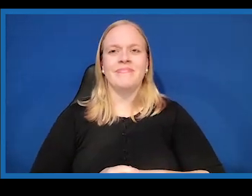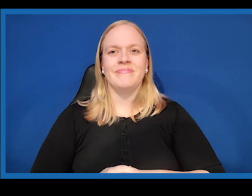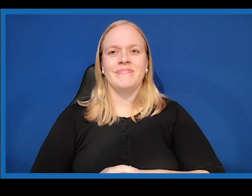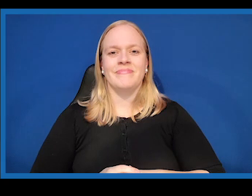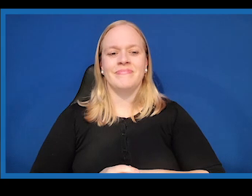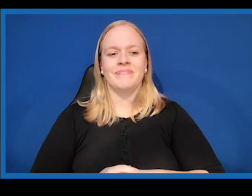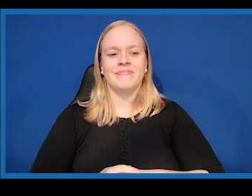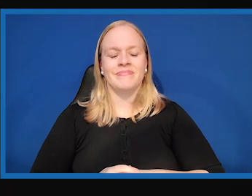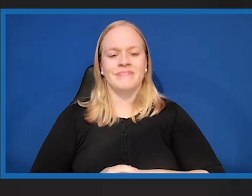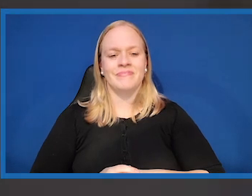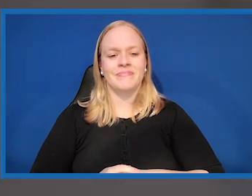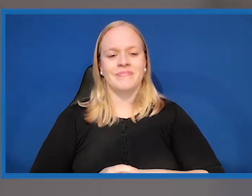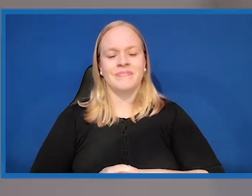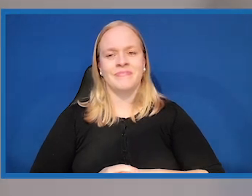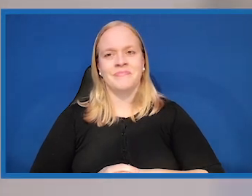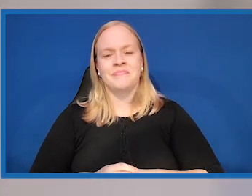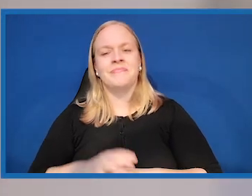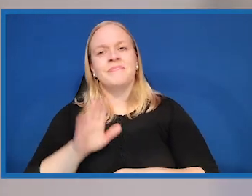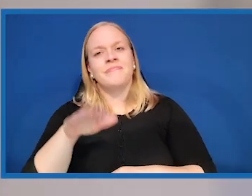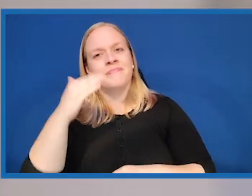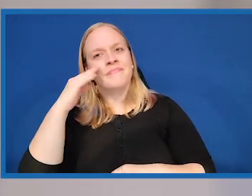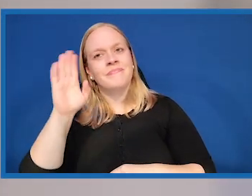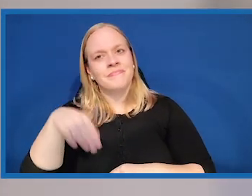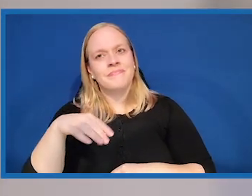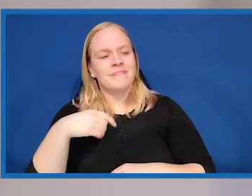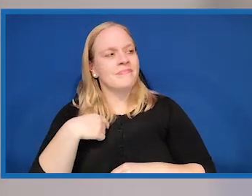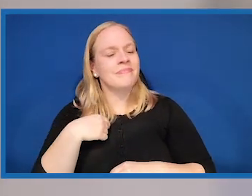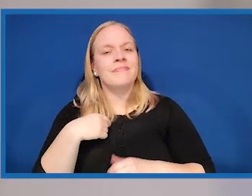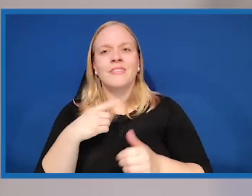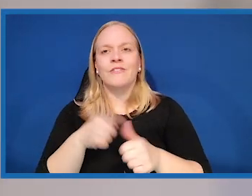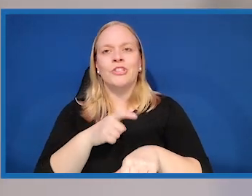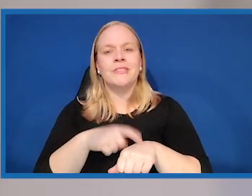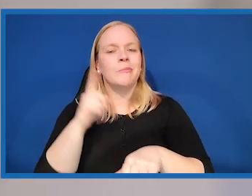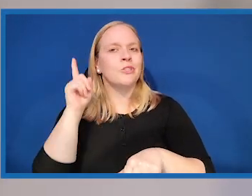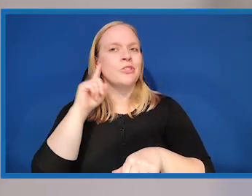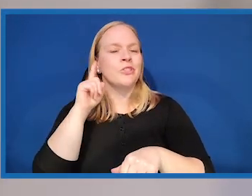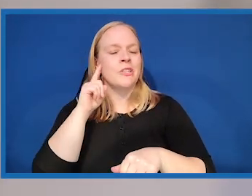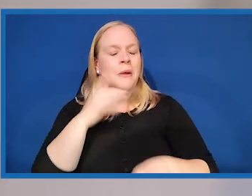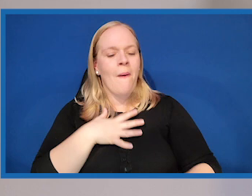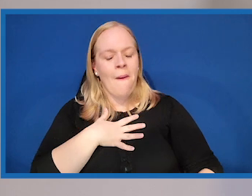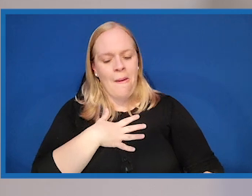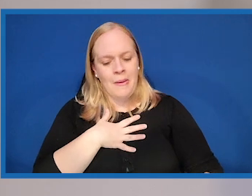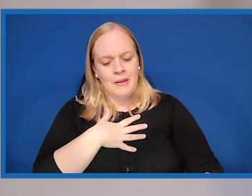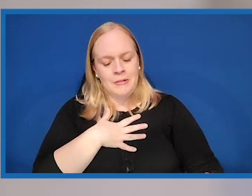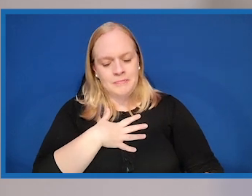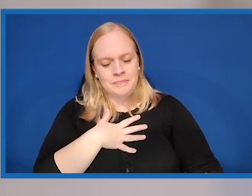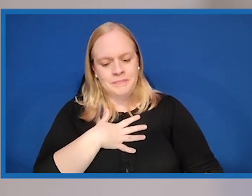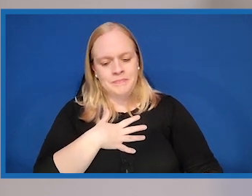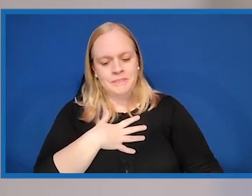YOU KNOW, WHEN I-WHEN I FIRST FOUND OUT, UH, THAT MIKE HAD-- WHEN I FIRST FOUND OUT